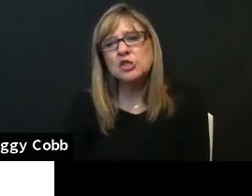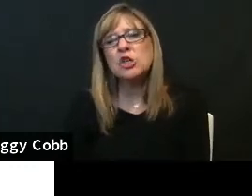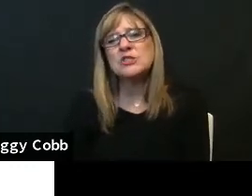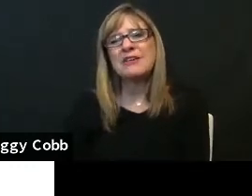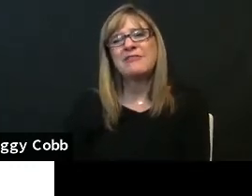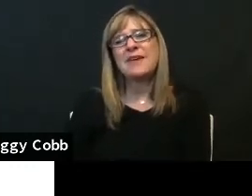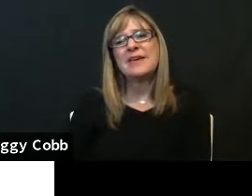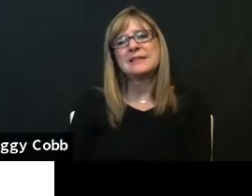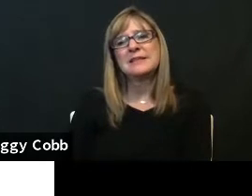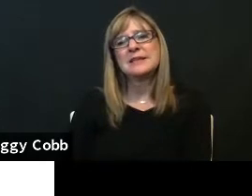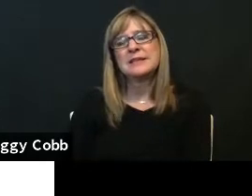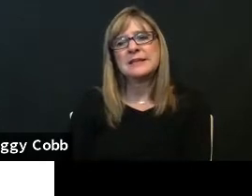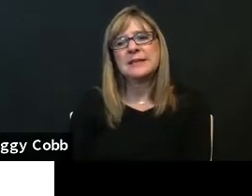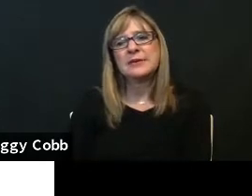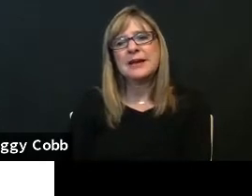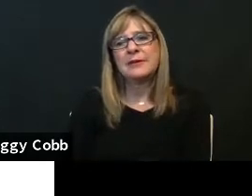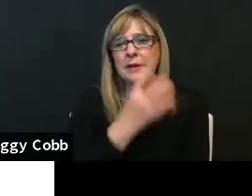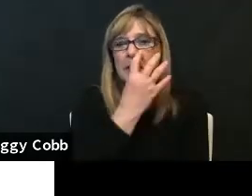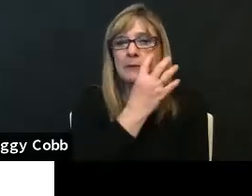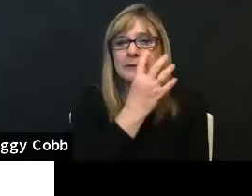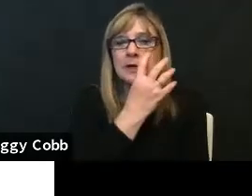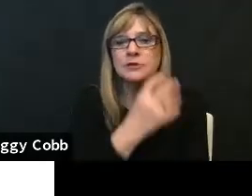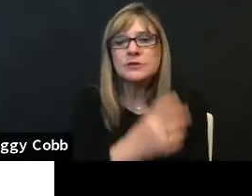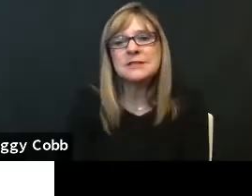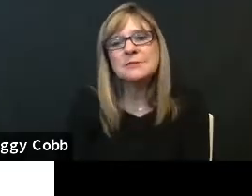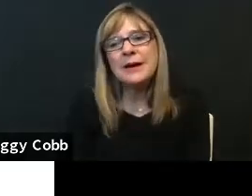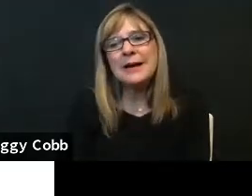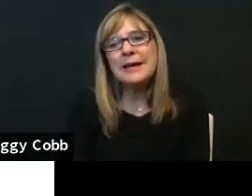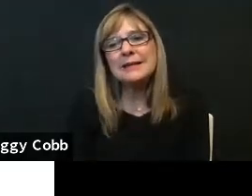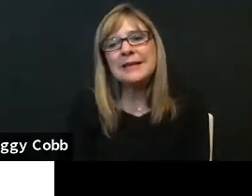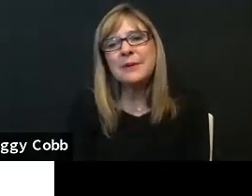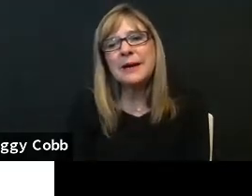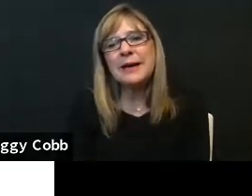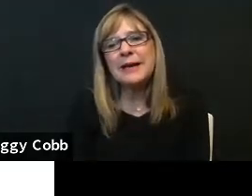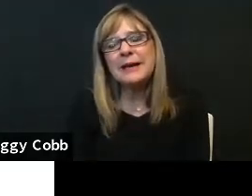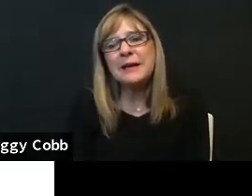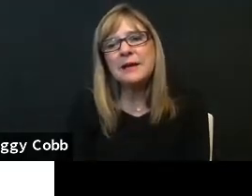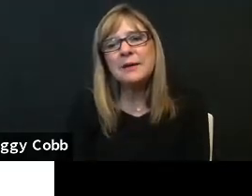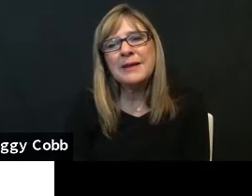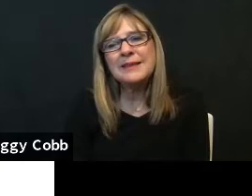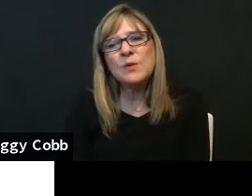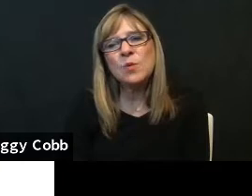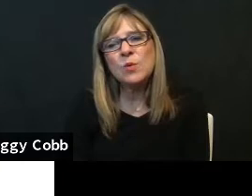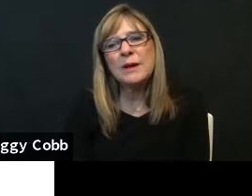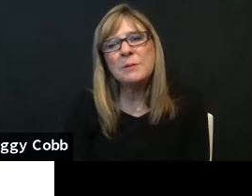a church event that they were having. It was hosted by, led by I think Emily,